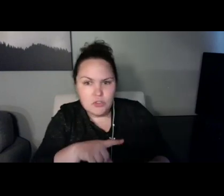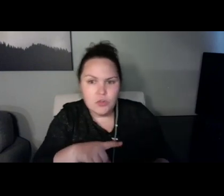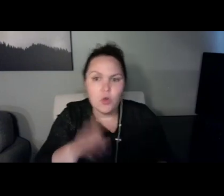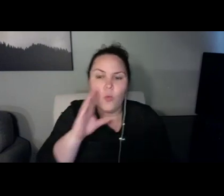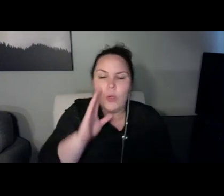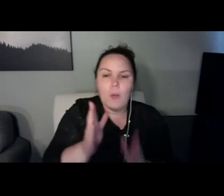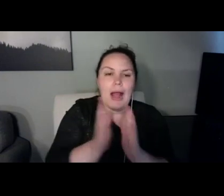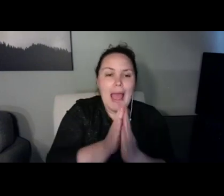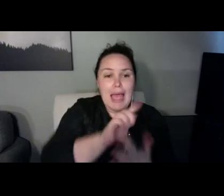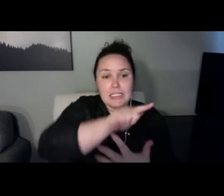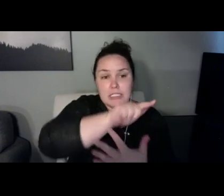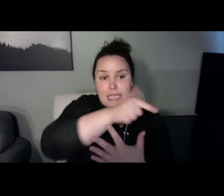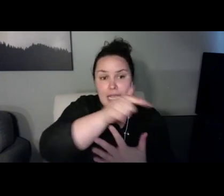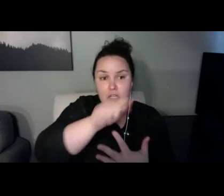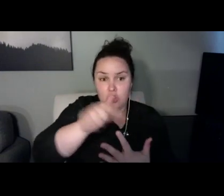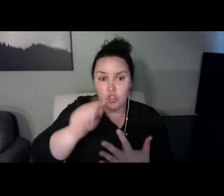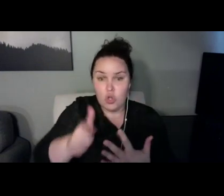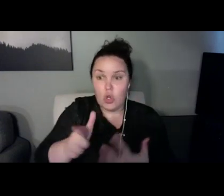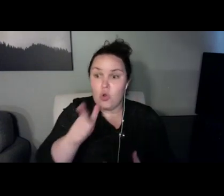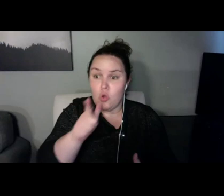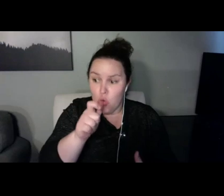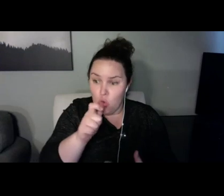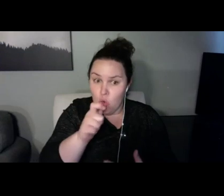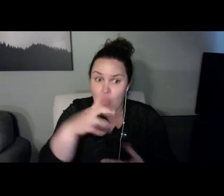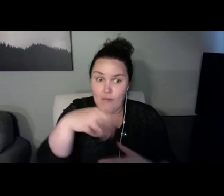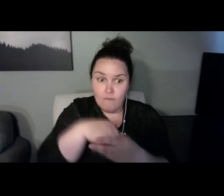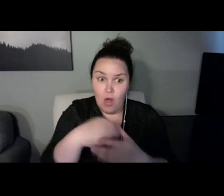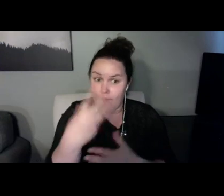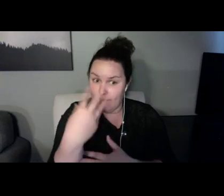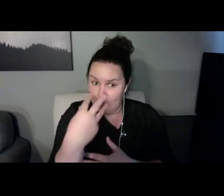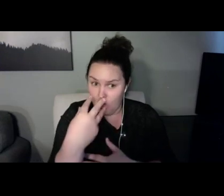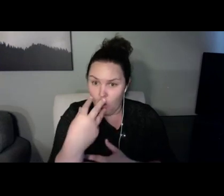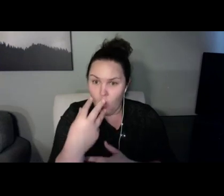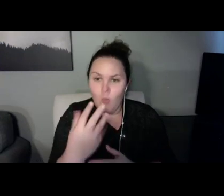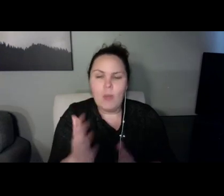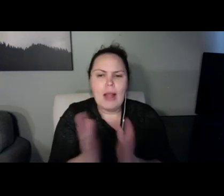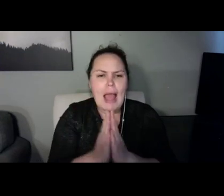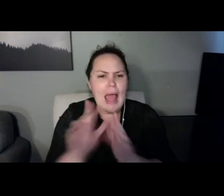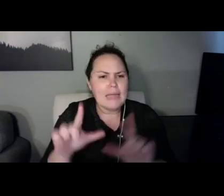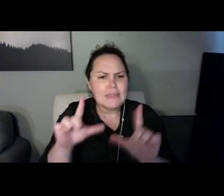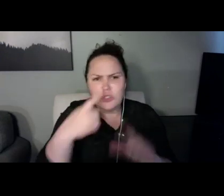in the order that you appeared in the video to just answer some questions and share a